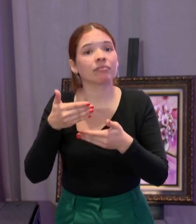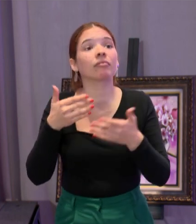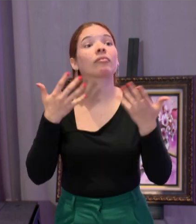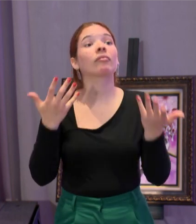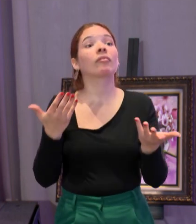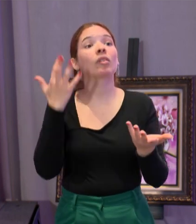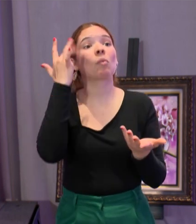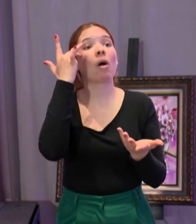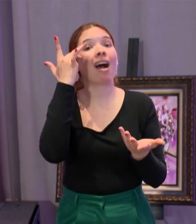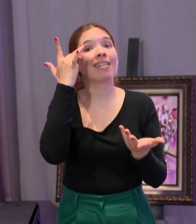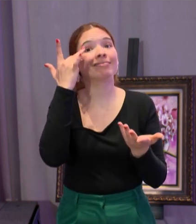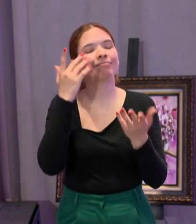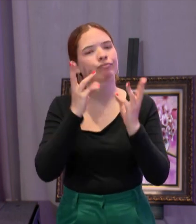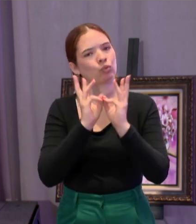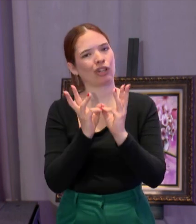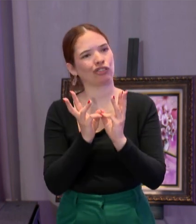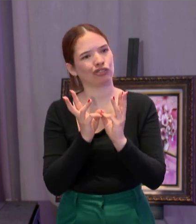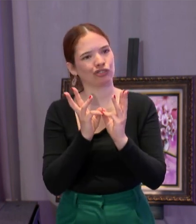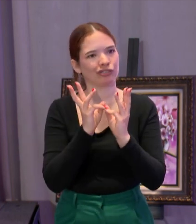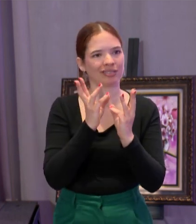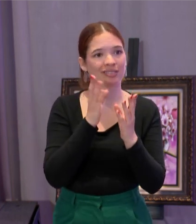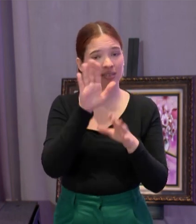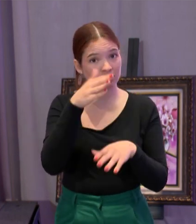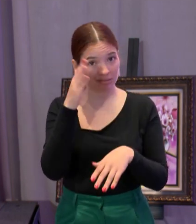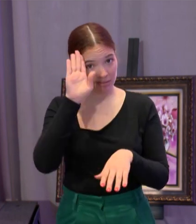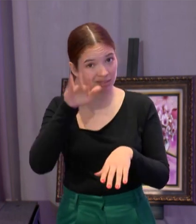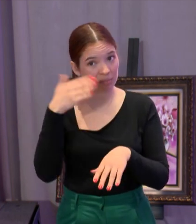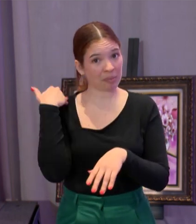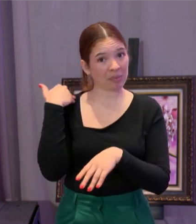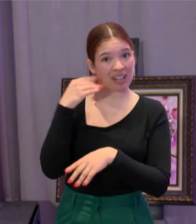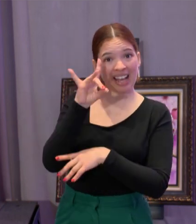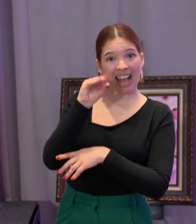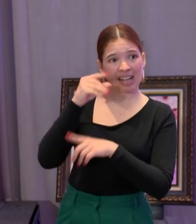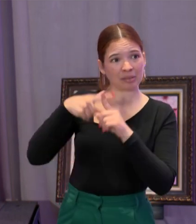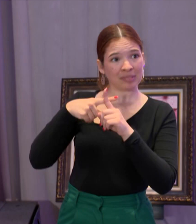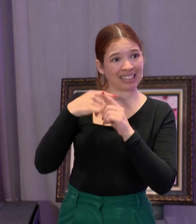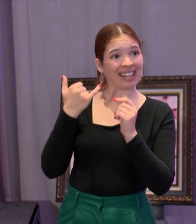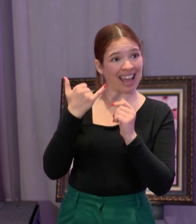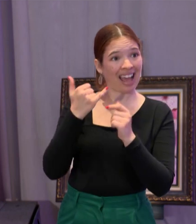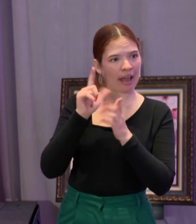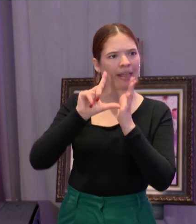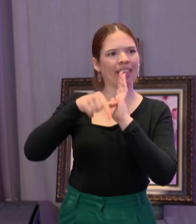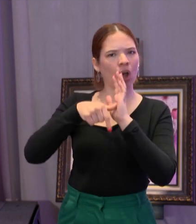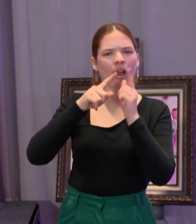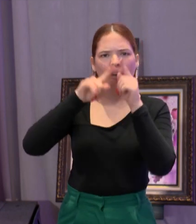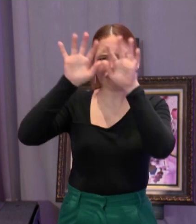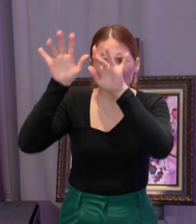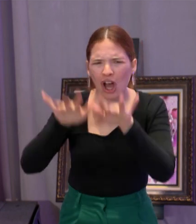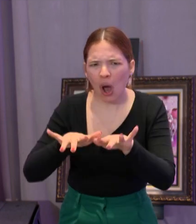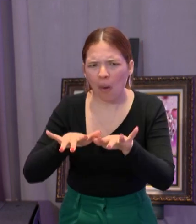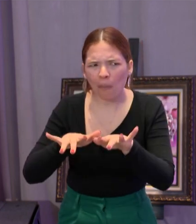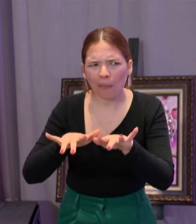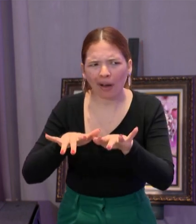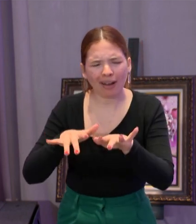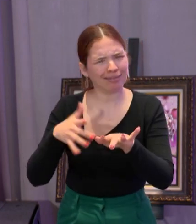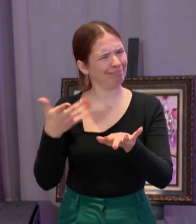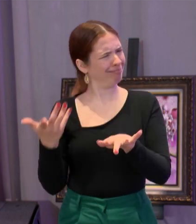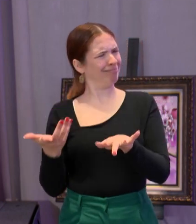IN TEMPERATURES, AND THE WEATHER THAT WE'VE SEEN FROM LAST WEEK'S 80 DEGREES TO SNOW WITHIN 24 HOURS. PARTICULARLY COOL NIGHTS, THAT